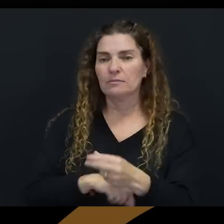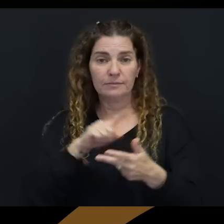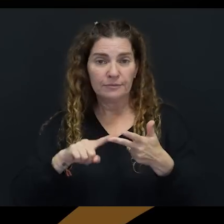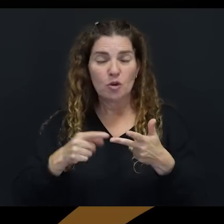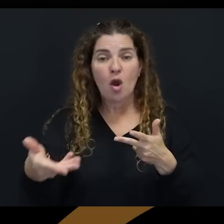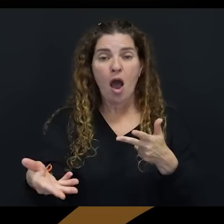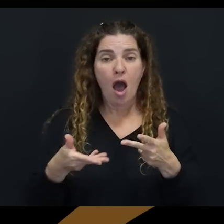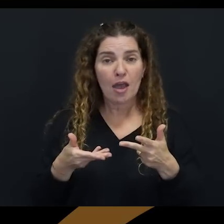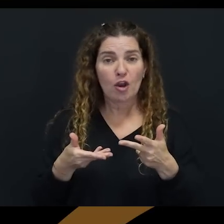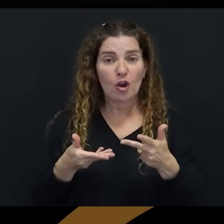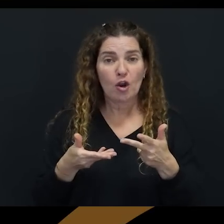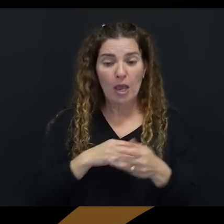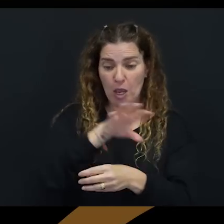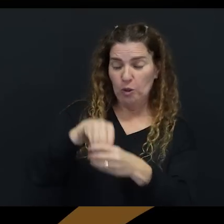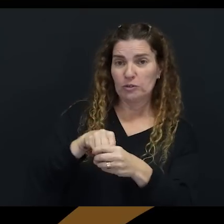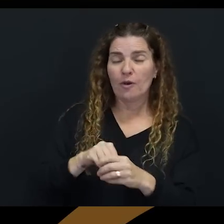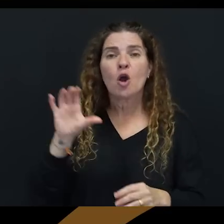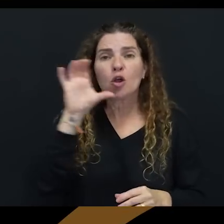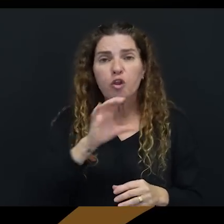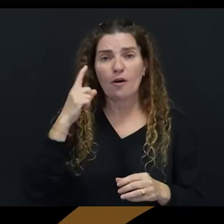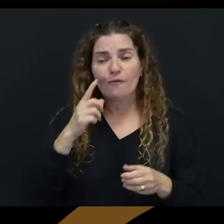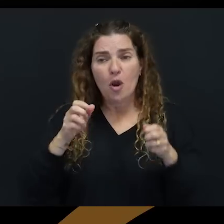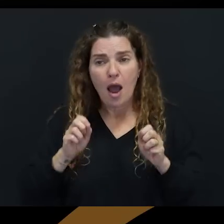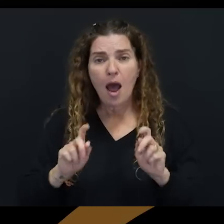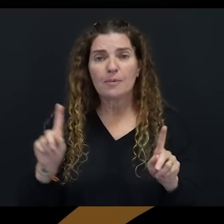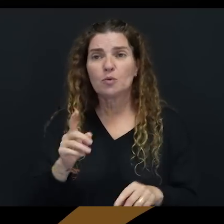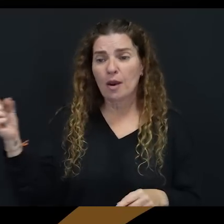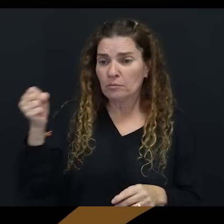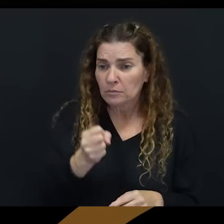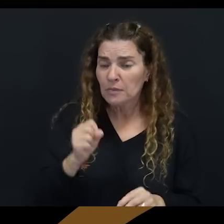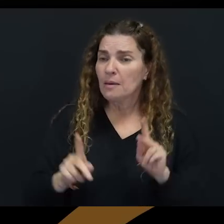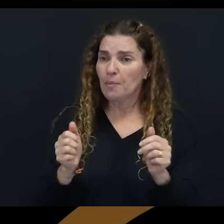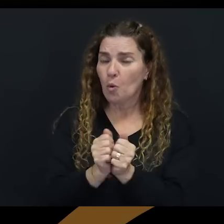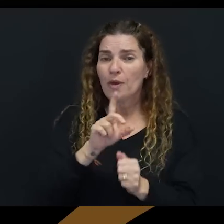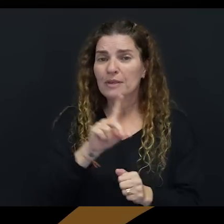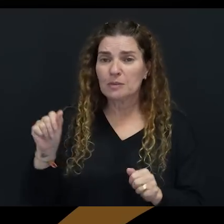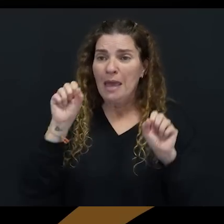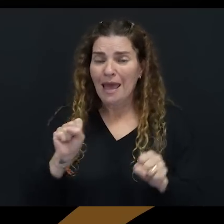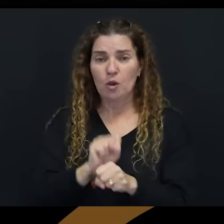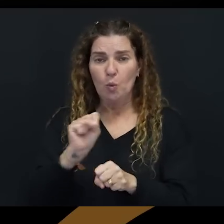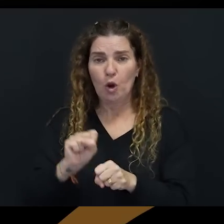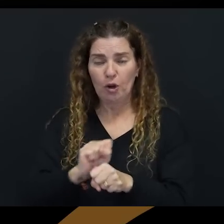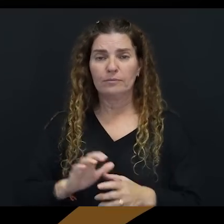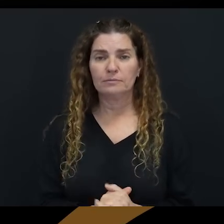Hire inclusively. Actively seek out and create opportunities for individuals with disabilities in your workforce.